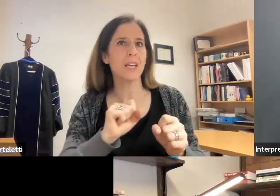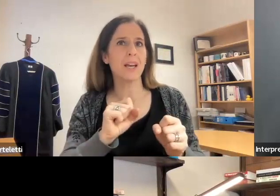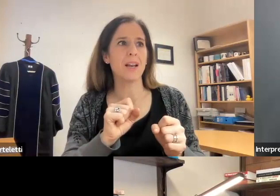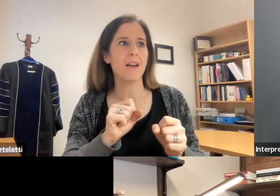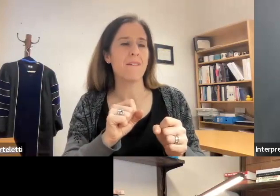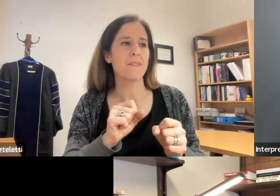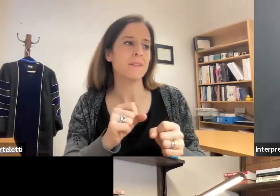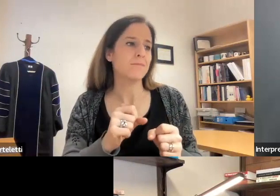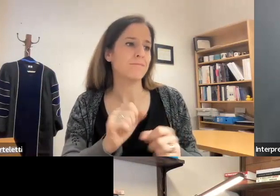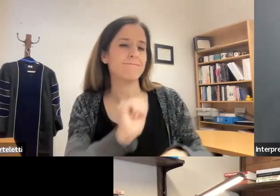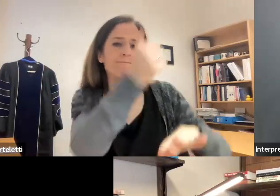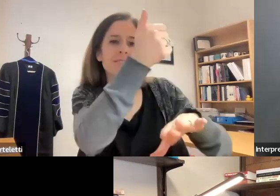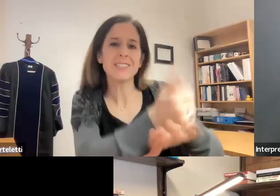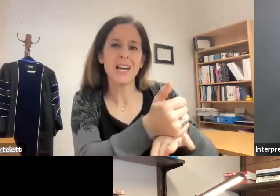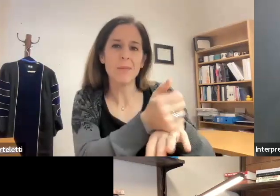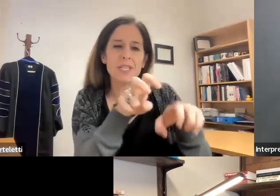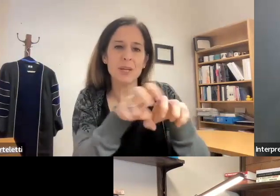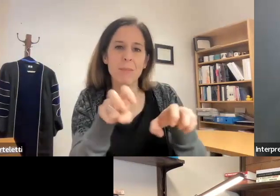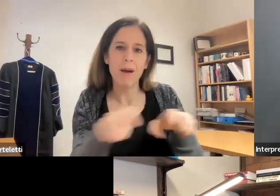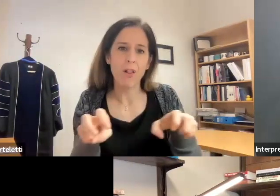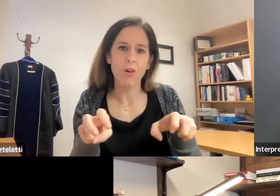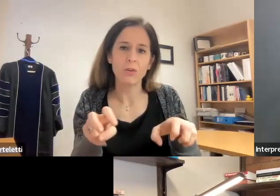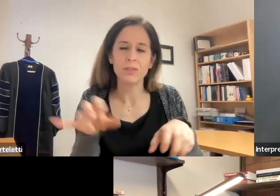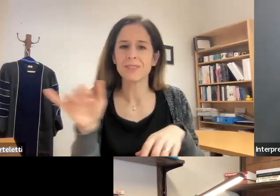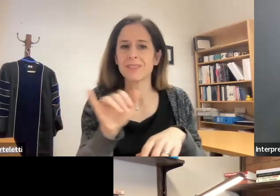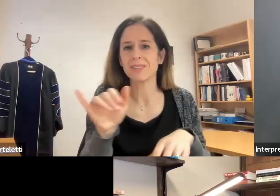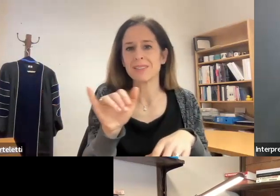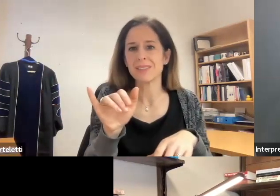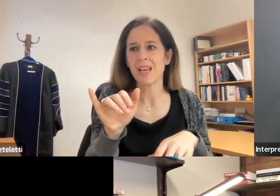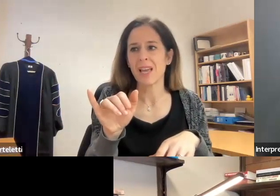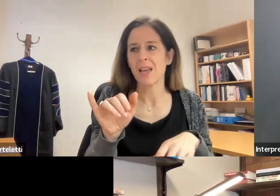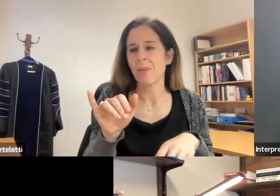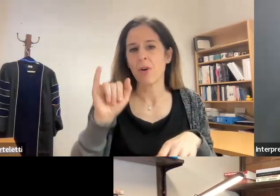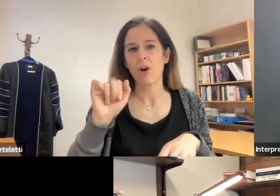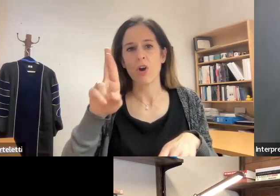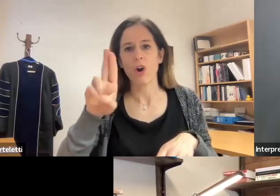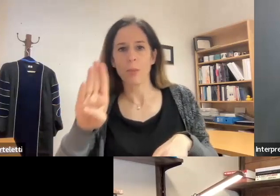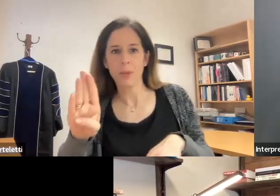And just thinking about how we can establish a process or a